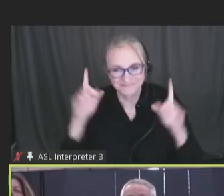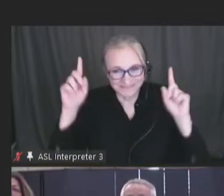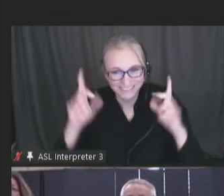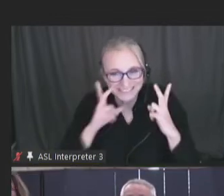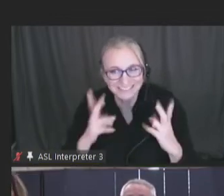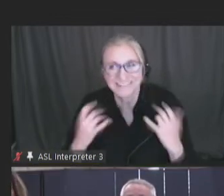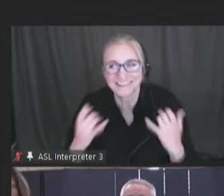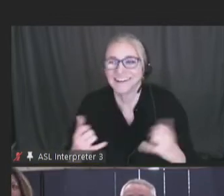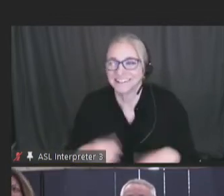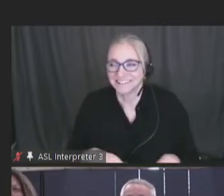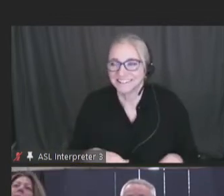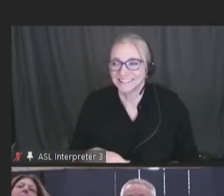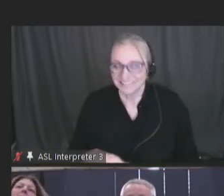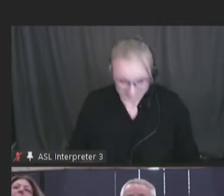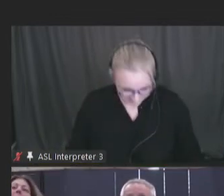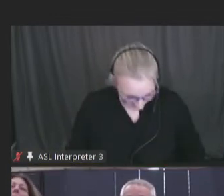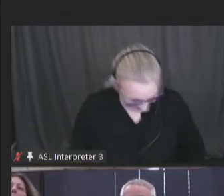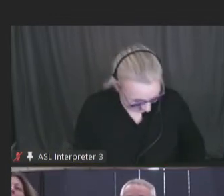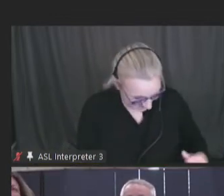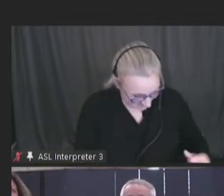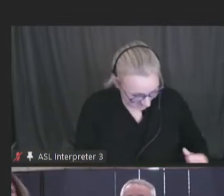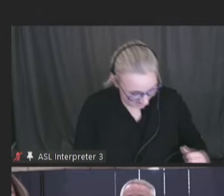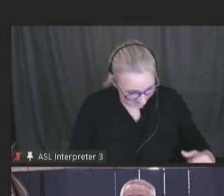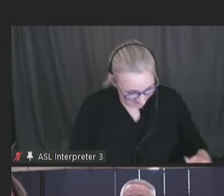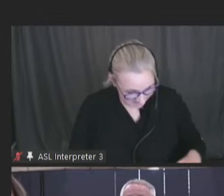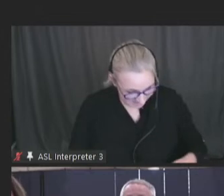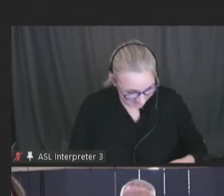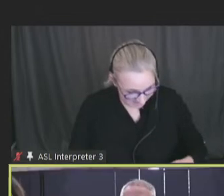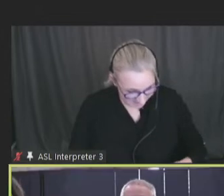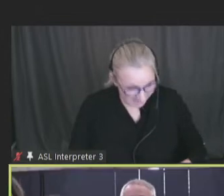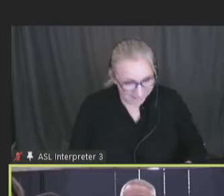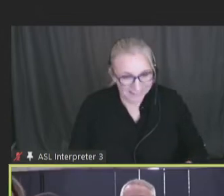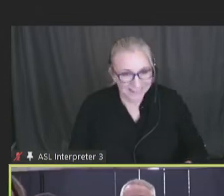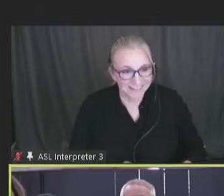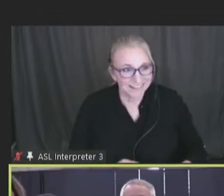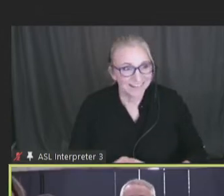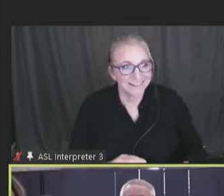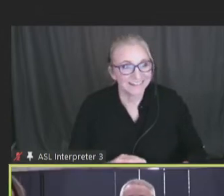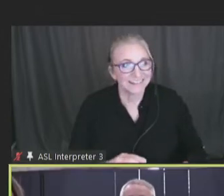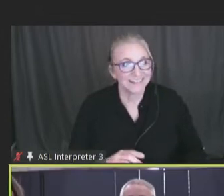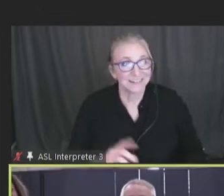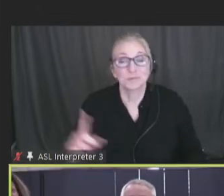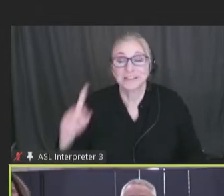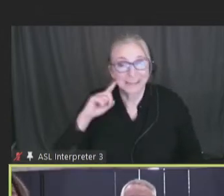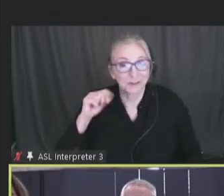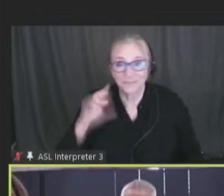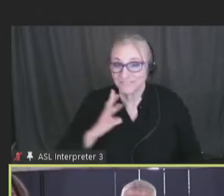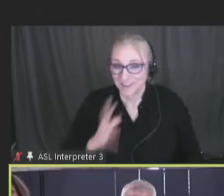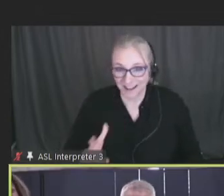Harvey Friedman: Okay. >> Robert Hopkins: -- your slides are up. Harvey Friedman: So, I am -- I'll start over again. Robert Hopkins: Okay. We hear you loud and clear. You have the floor, sir.